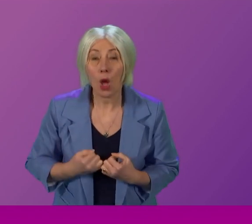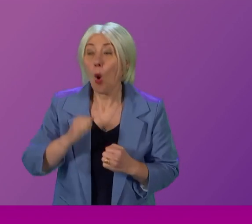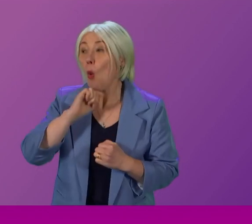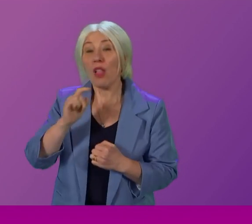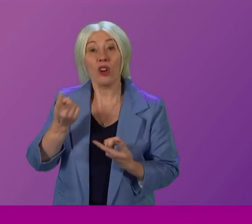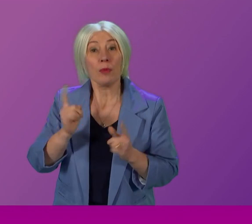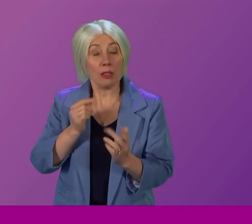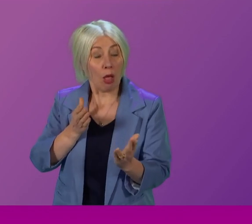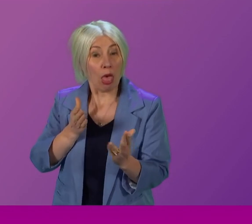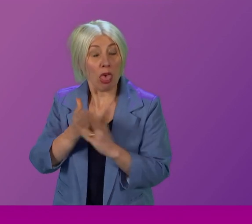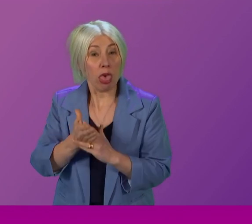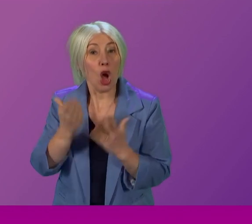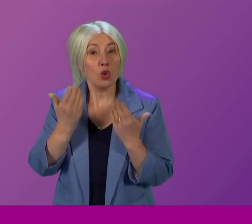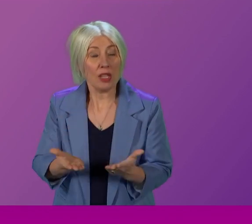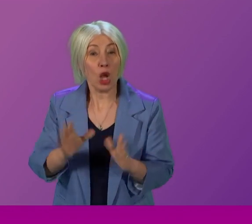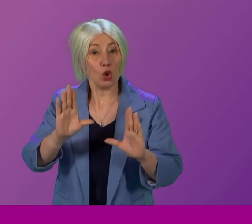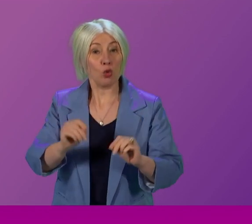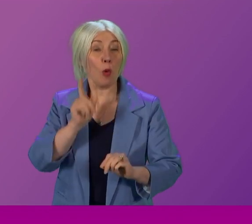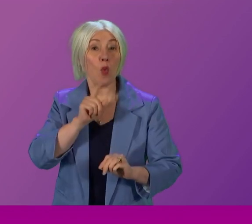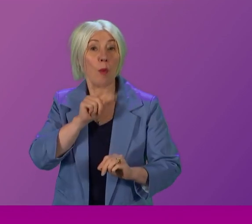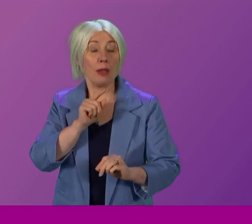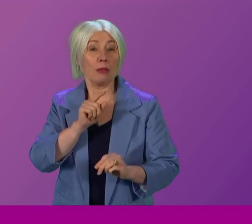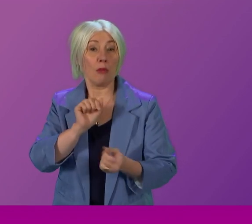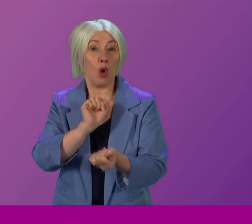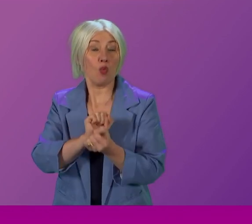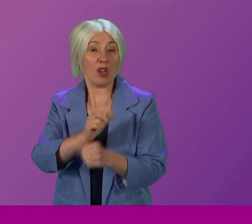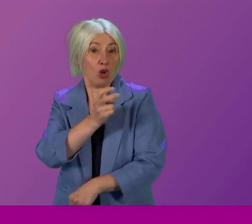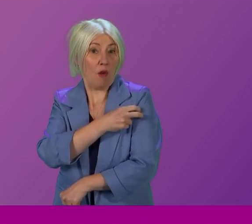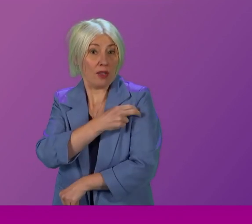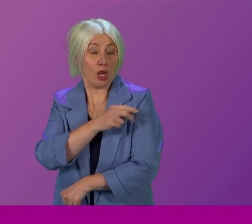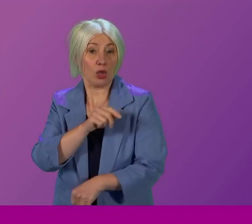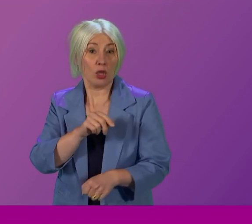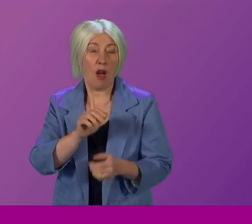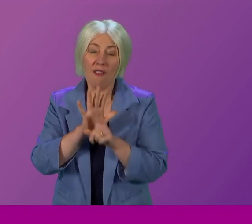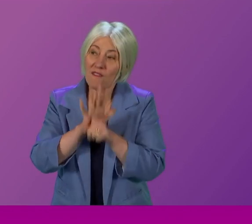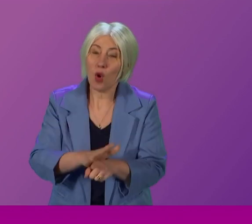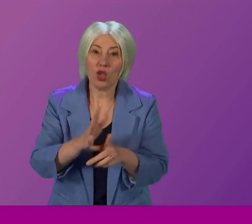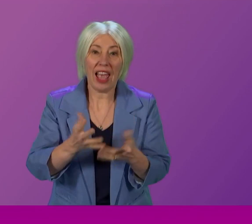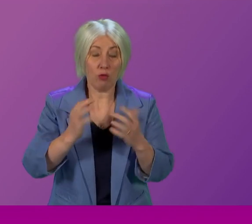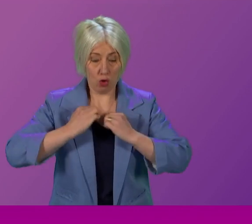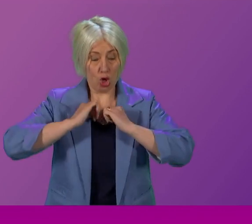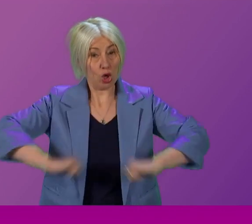today to stop women prison officers being forced to strip search the likes of Tiffany Scott?